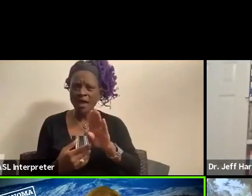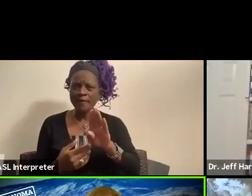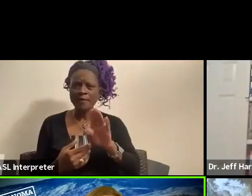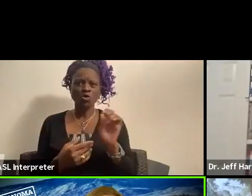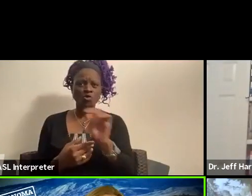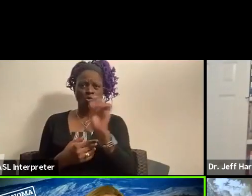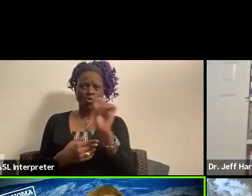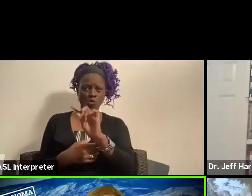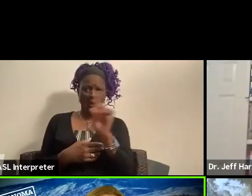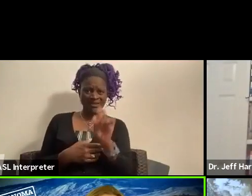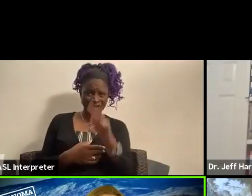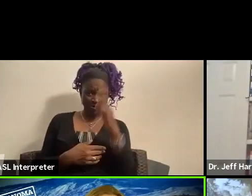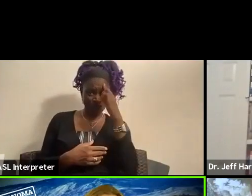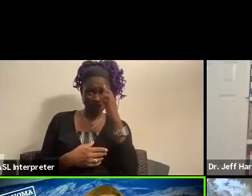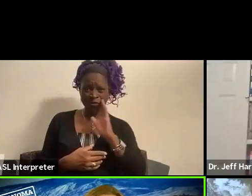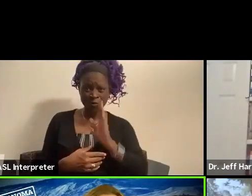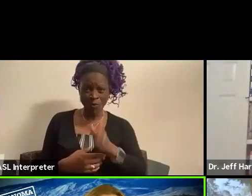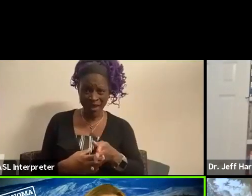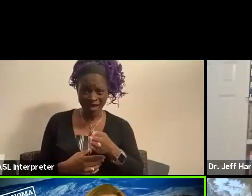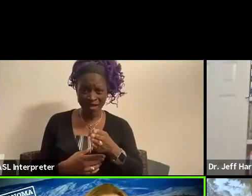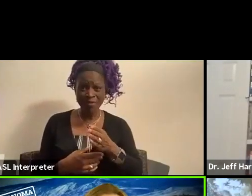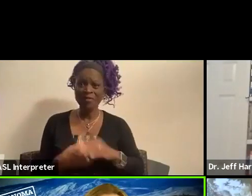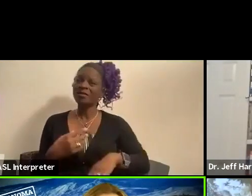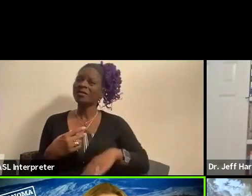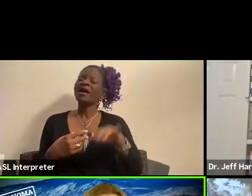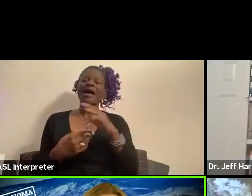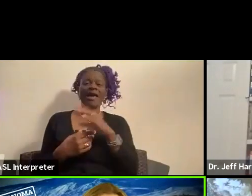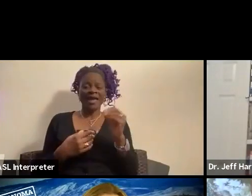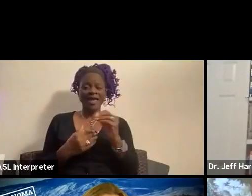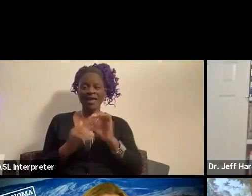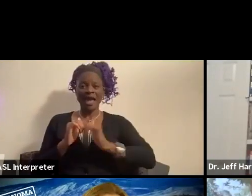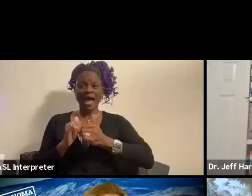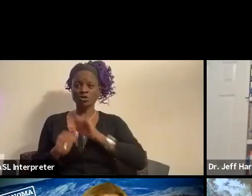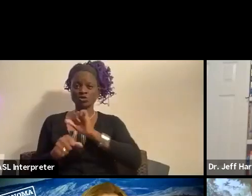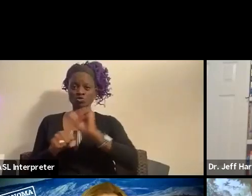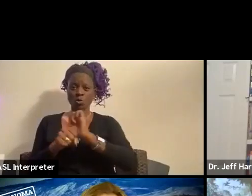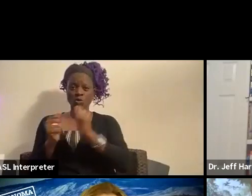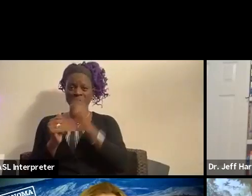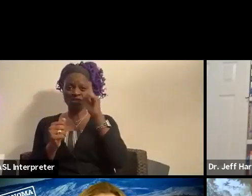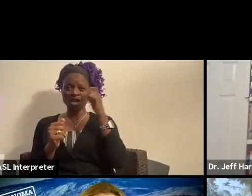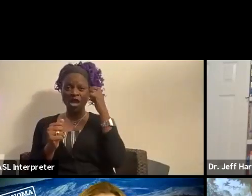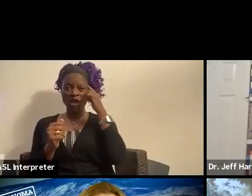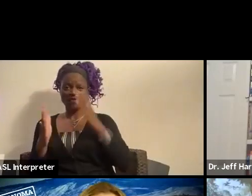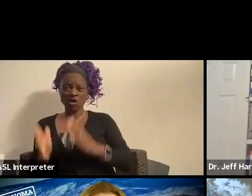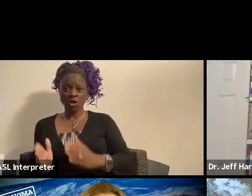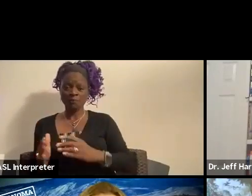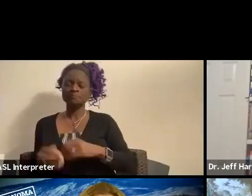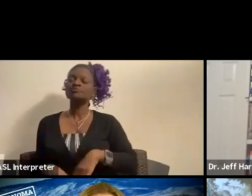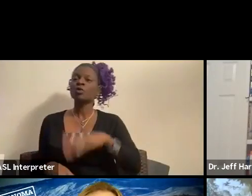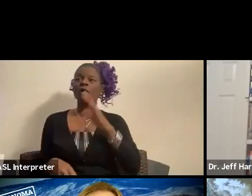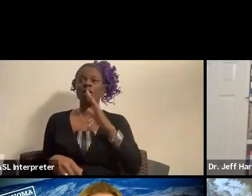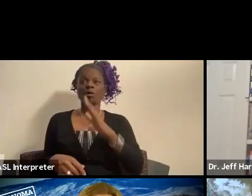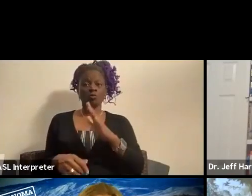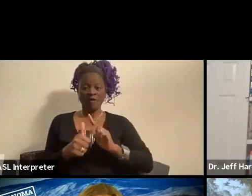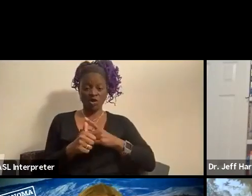with the governor's plan to have our schools reopen? First of all, the governor's plan is a plan and it hasn't been approved.